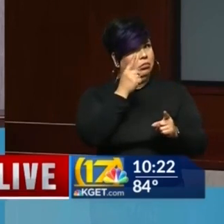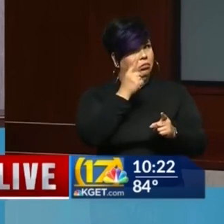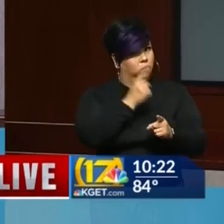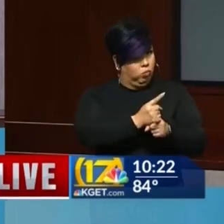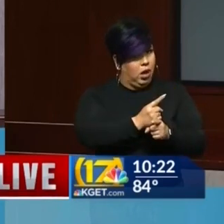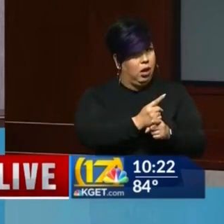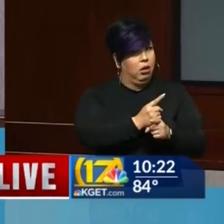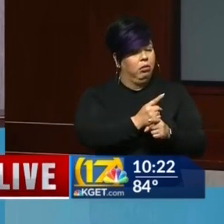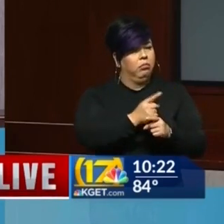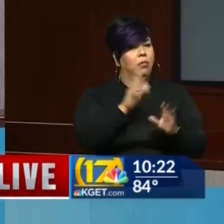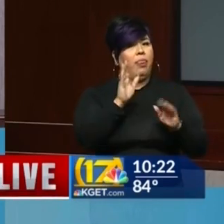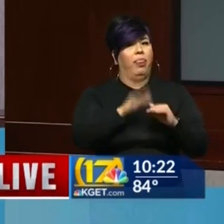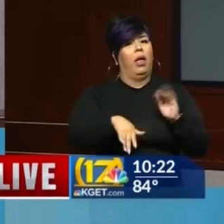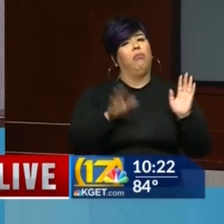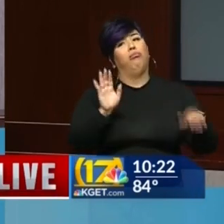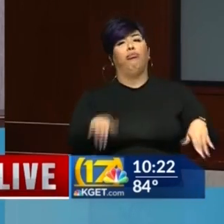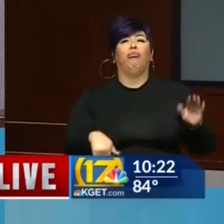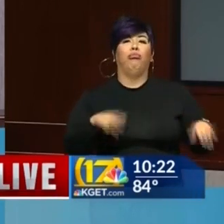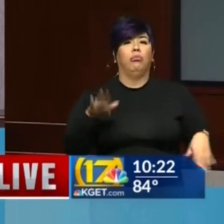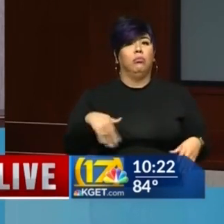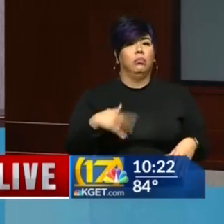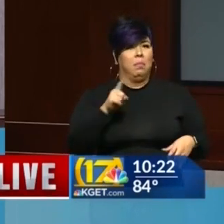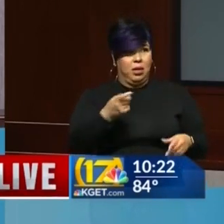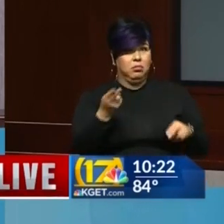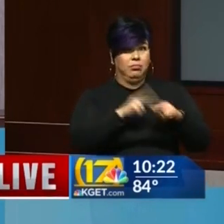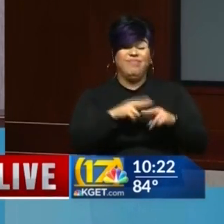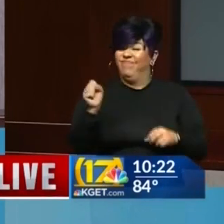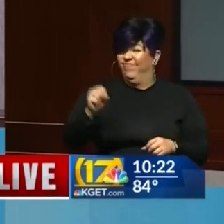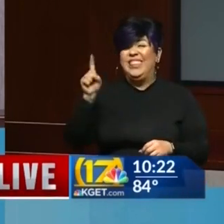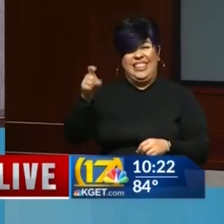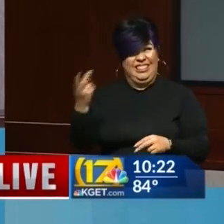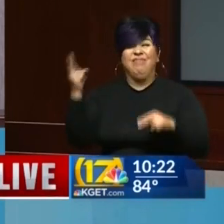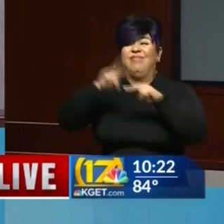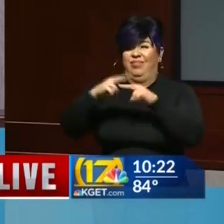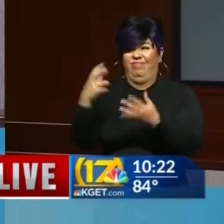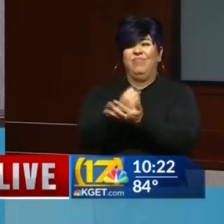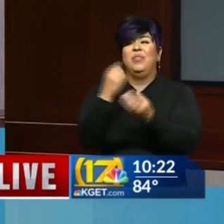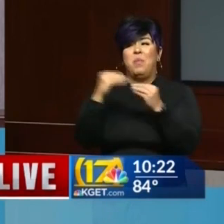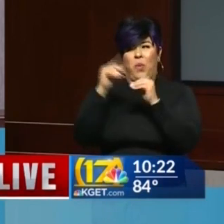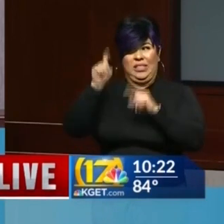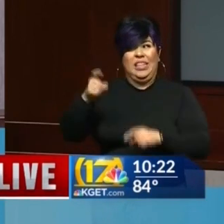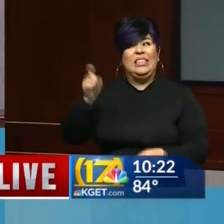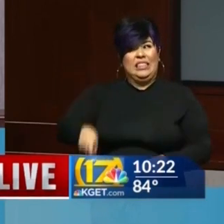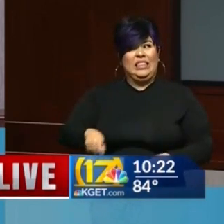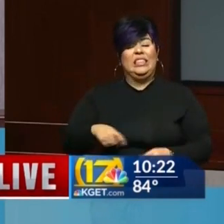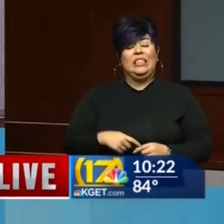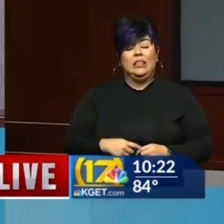SO THAT HAS NOT CHANGED. SO WE STILL NEED TO MAKE SURE THAT OUR TESTING LEVELS ARE MORELVATED THAN THEY HAVE BEEN